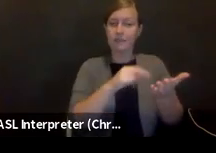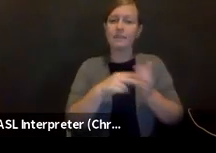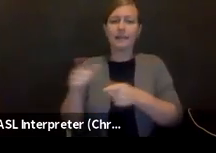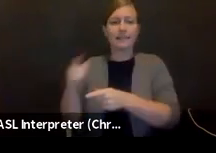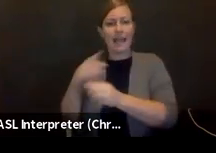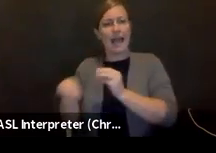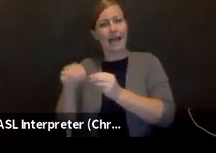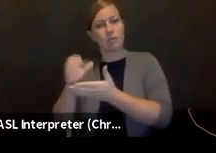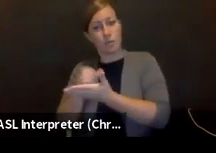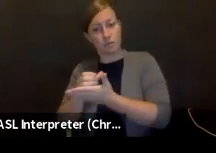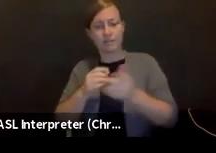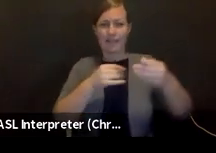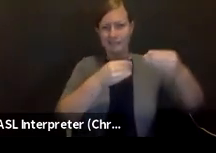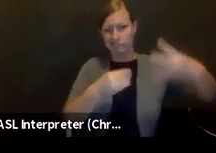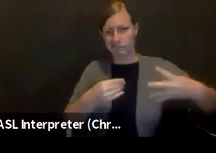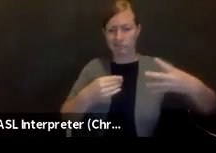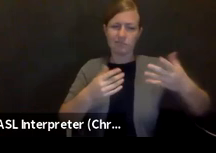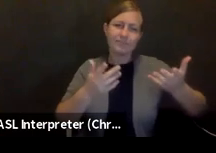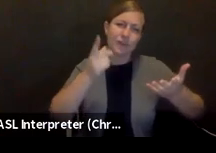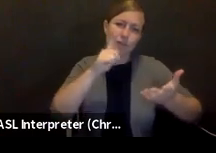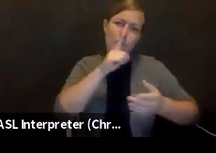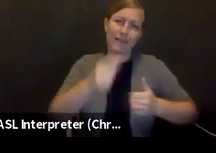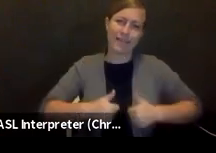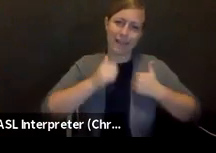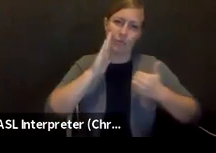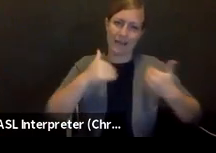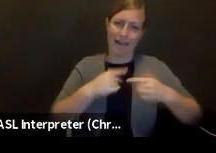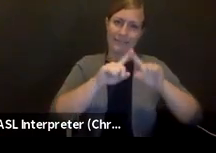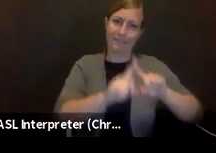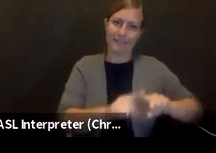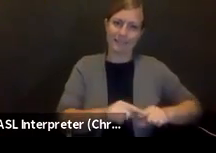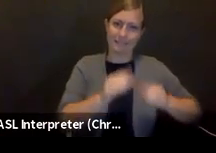ESD 189 - Amy Colburn: And if I had a list of different classes, I can now select whichever classes. I wanted to add it to